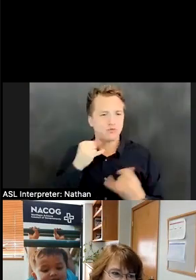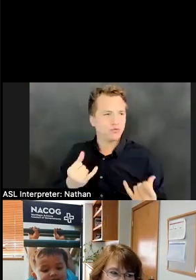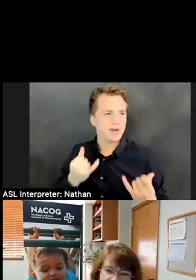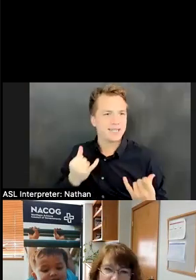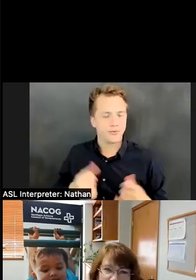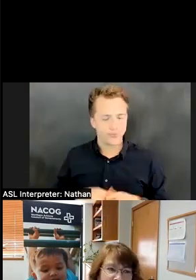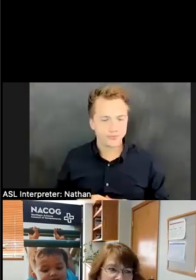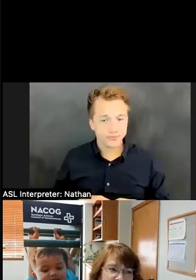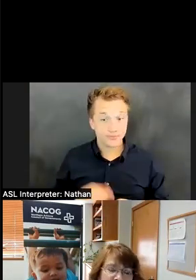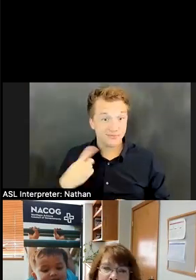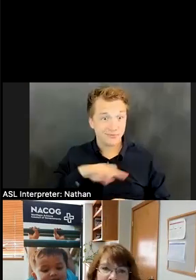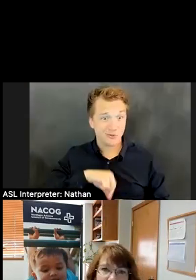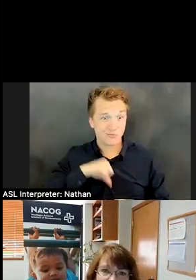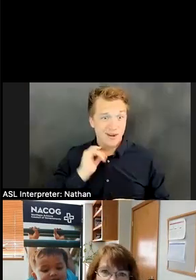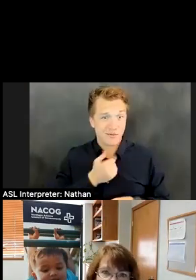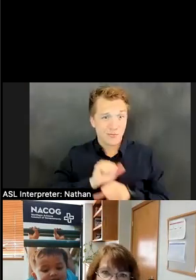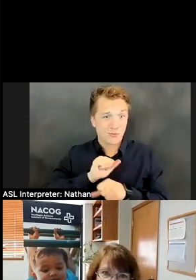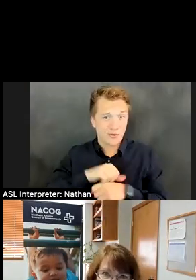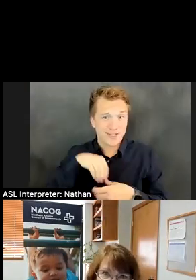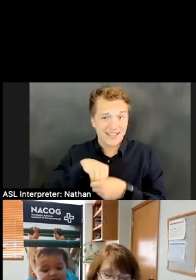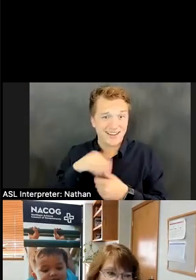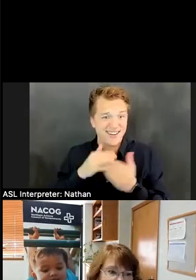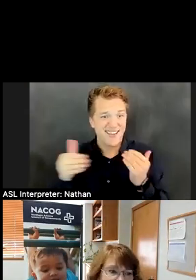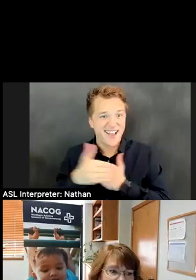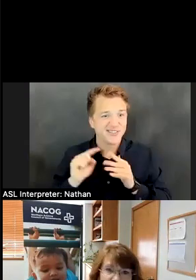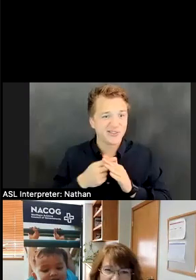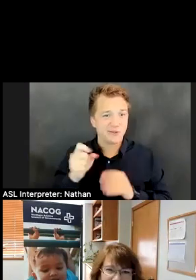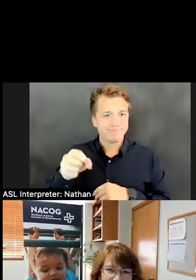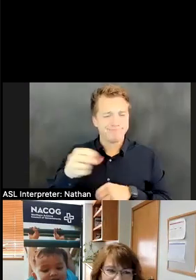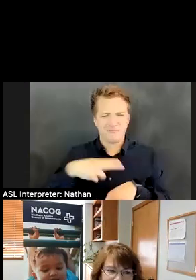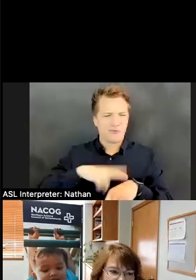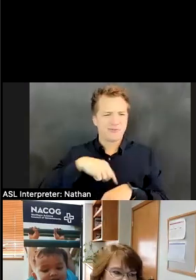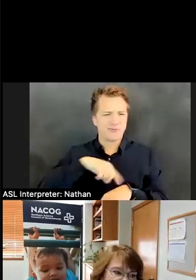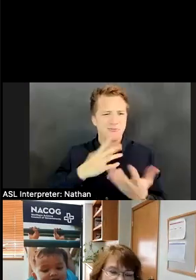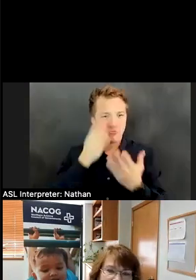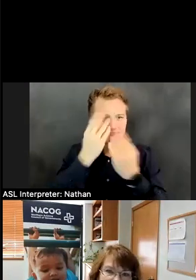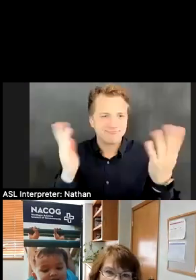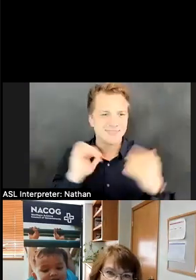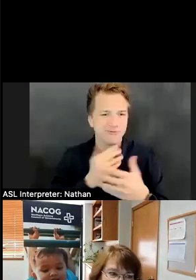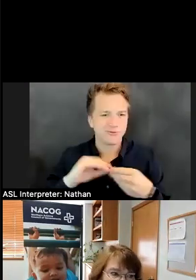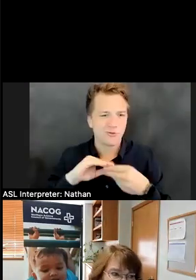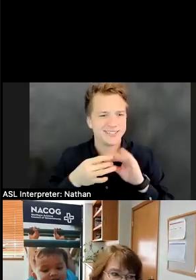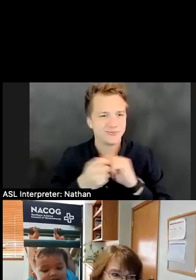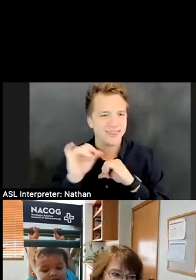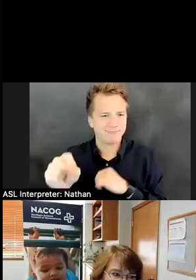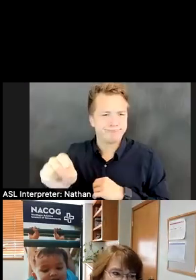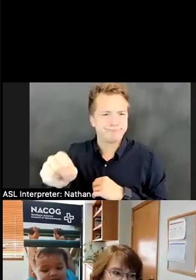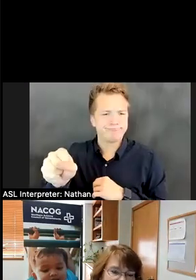We're proud of the work that we do in Head Start, of course! We want to tell our story around it.